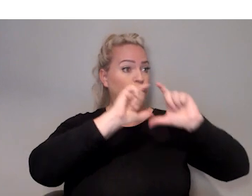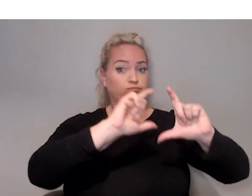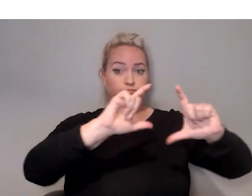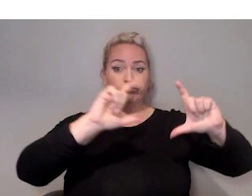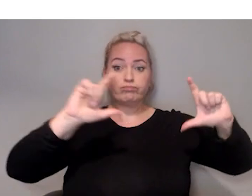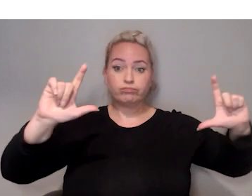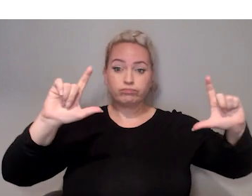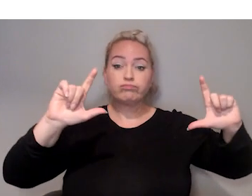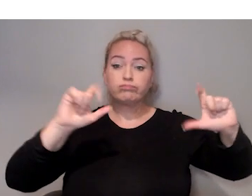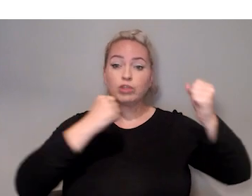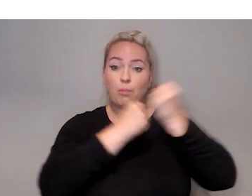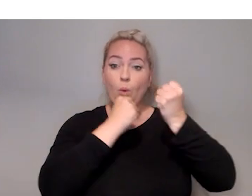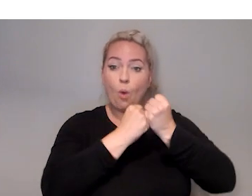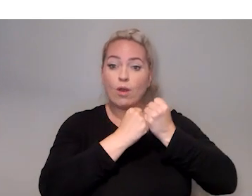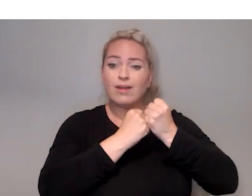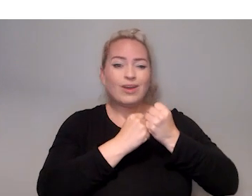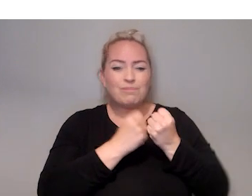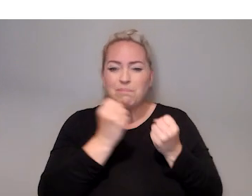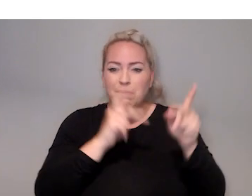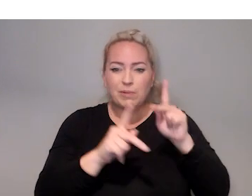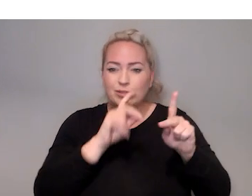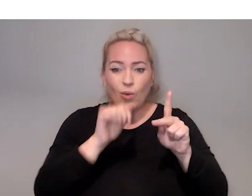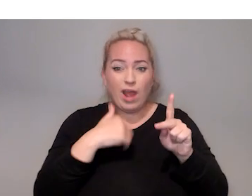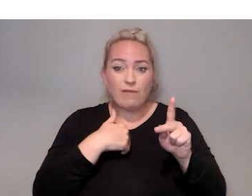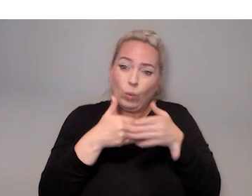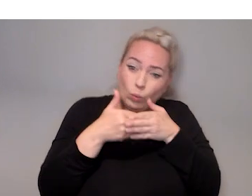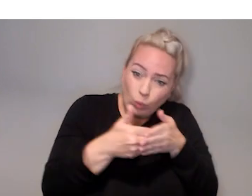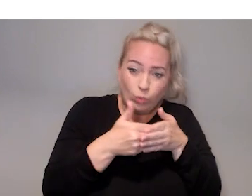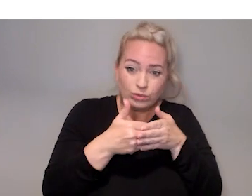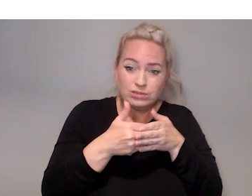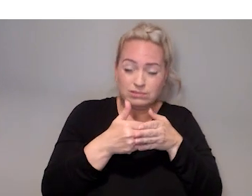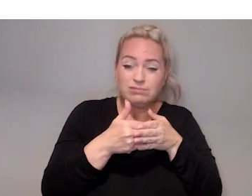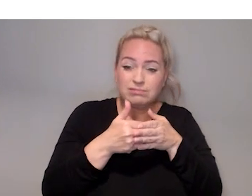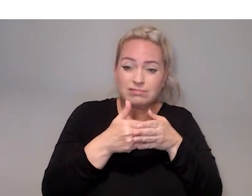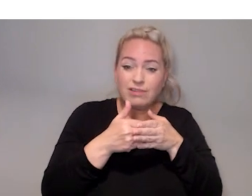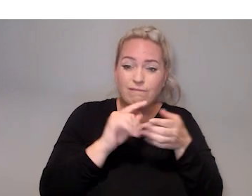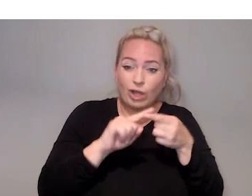aid most people do not have a great number of people that are very close to them in short